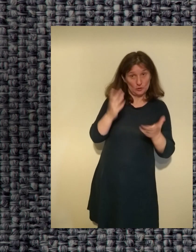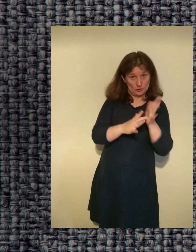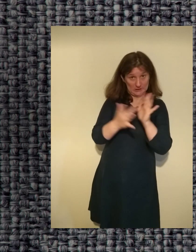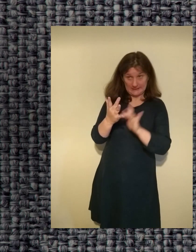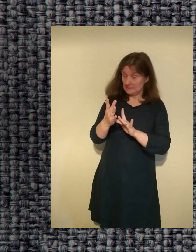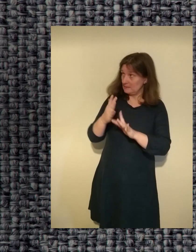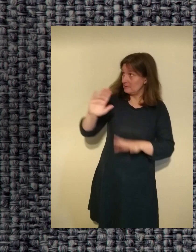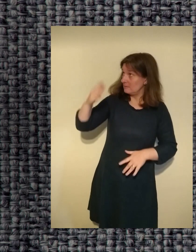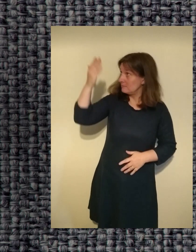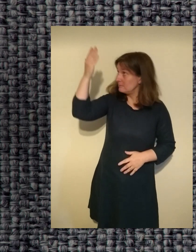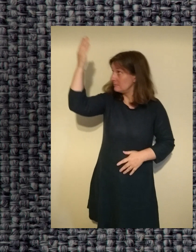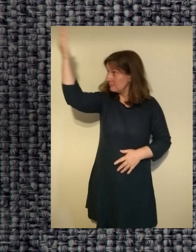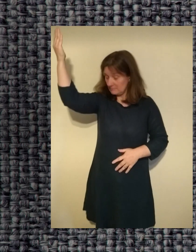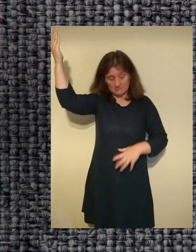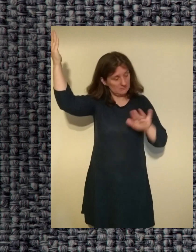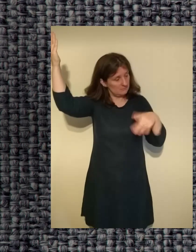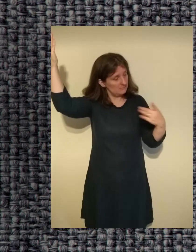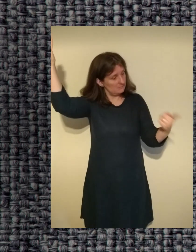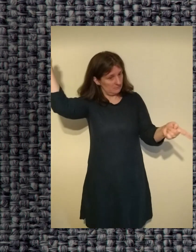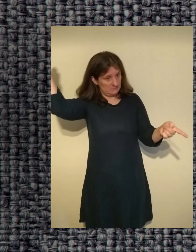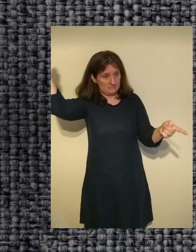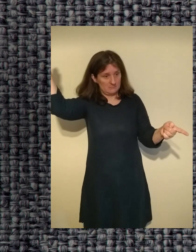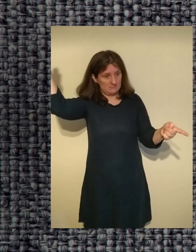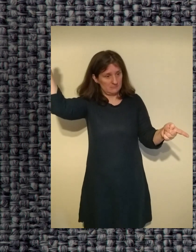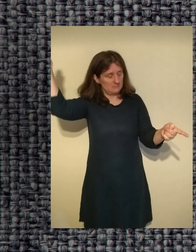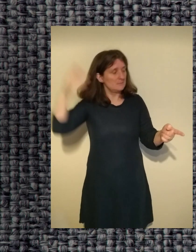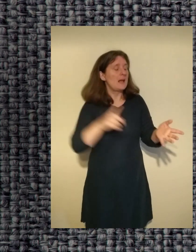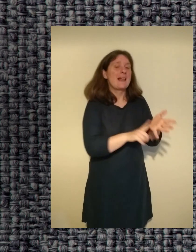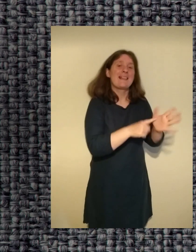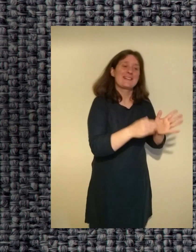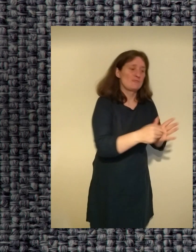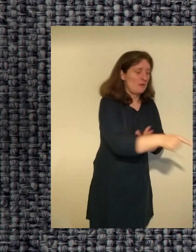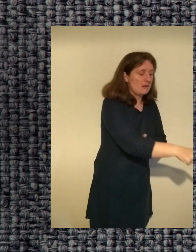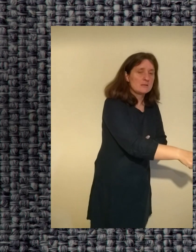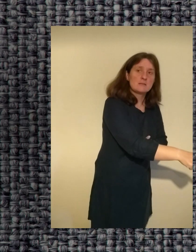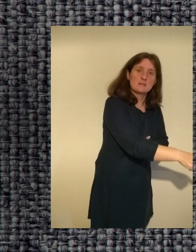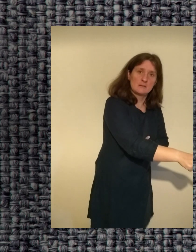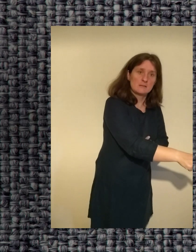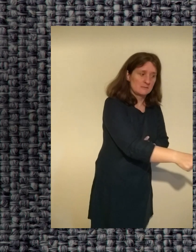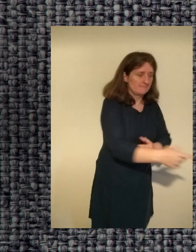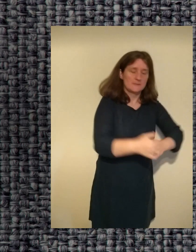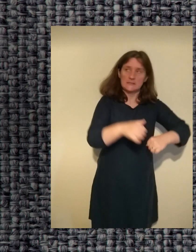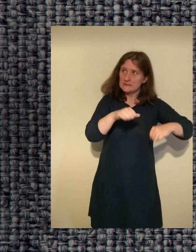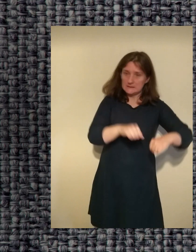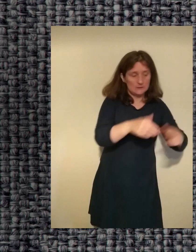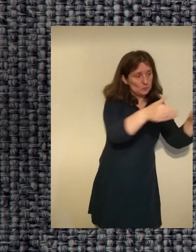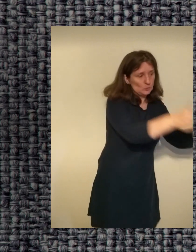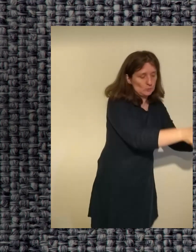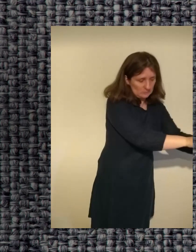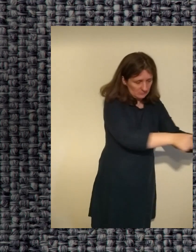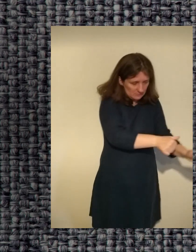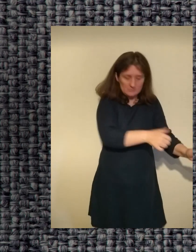hand raised to invoke the power of God and the other pointing to Lazarus, who is seated